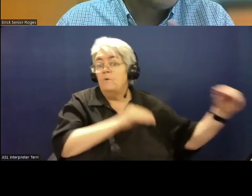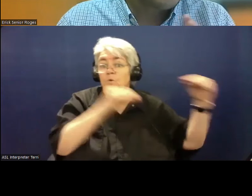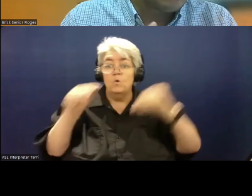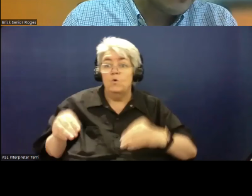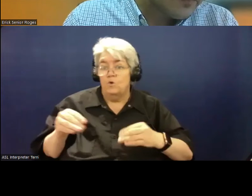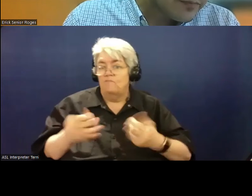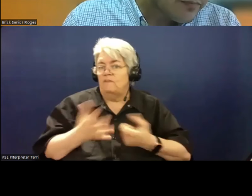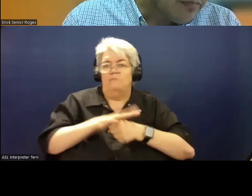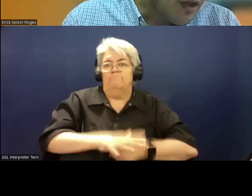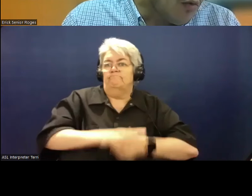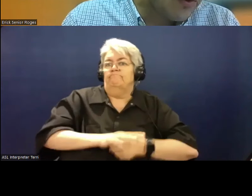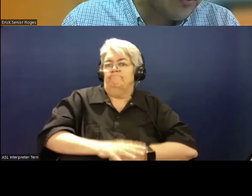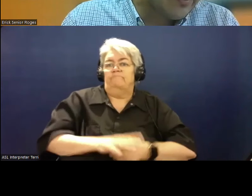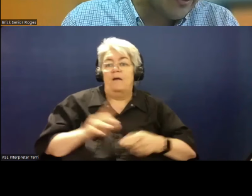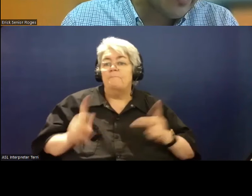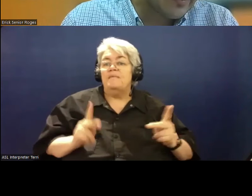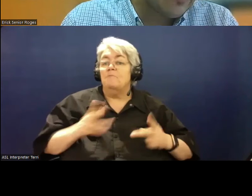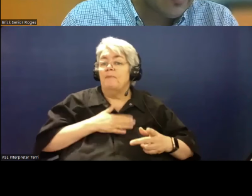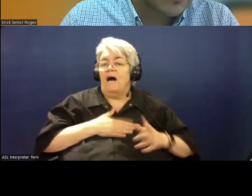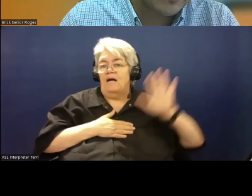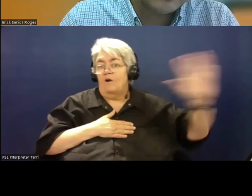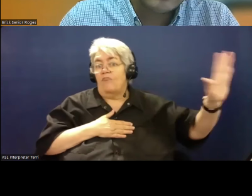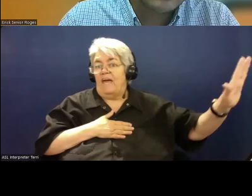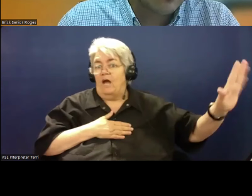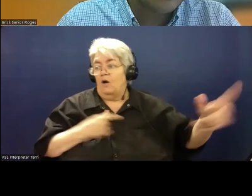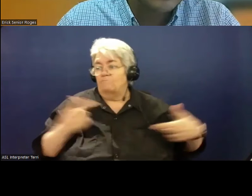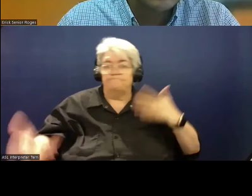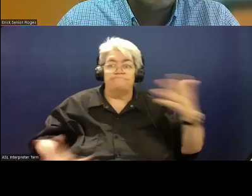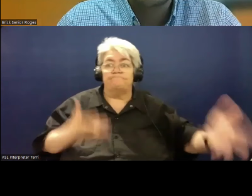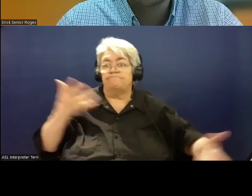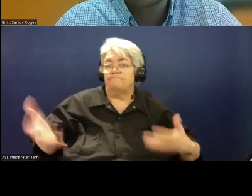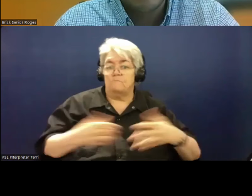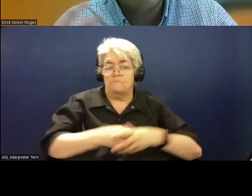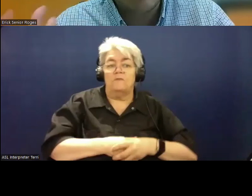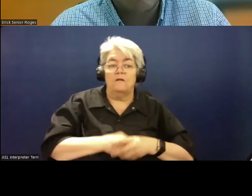SO WE SEE THE EXPERIENCES OF DISCRIMINATION AND THE FAMILY